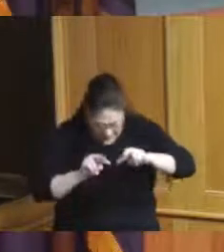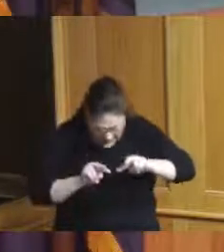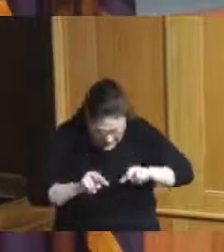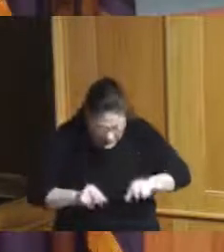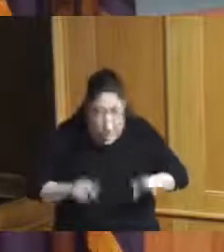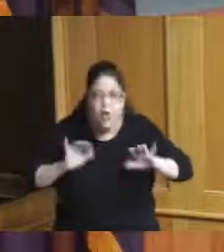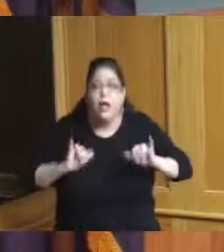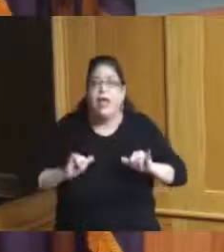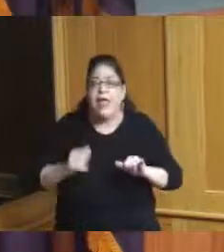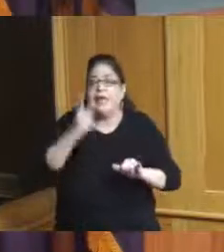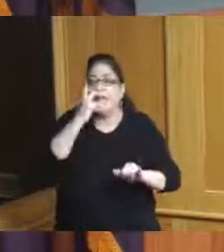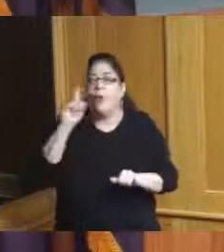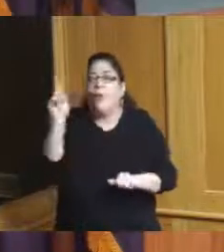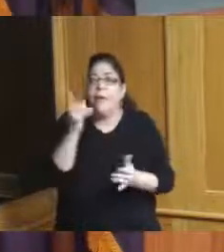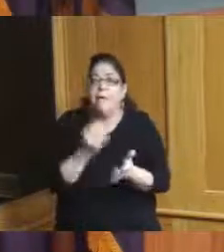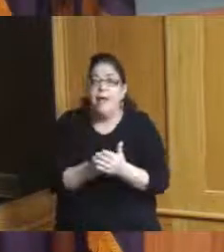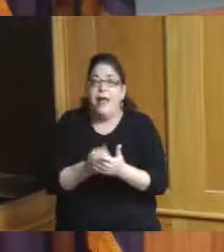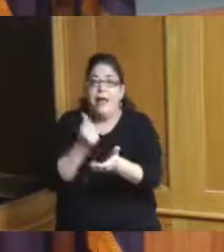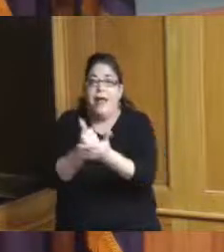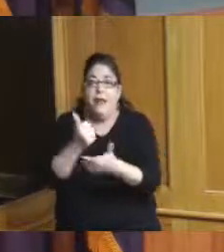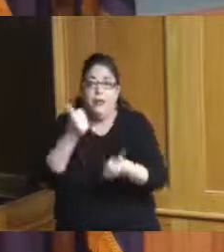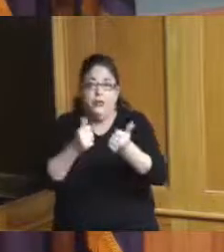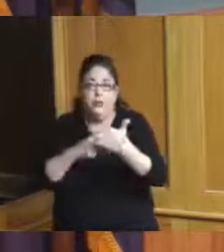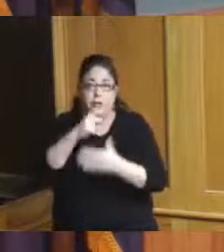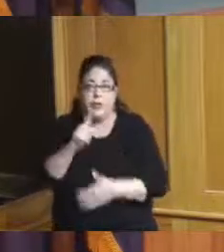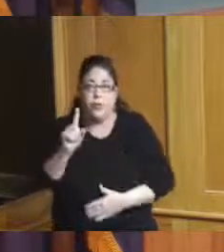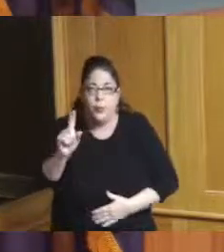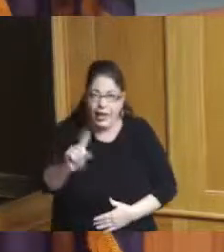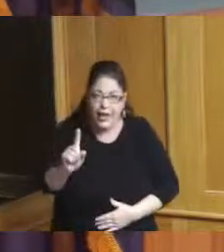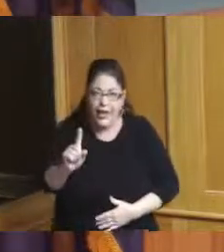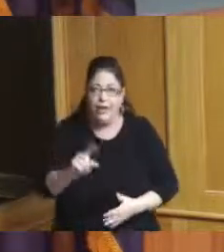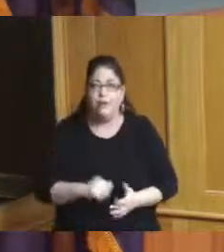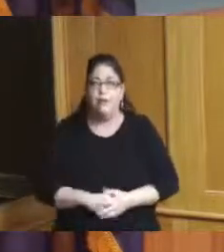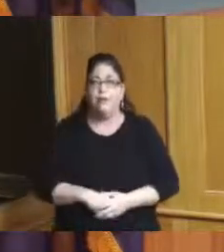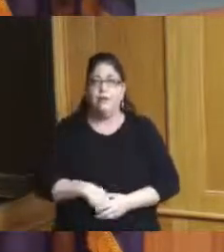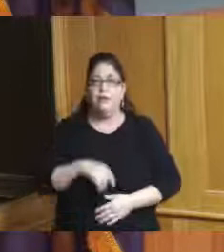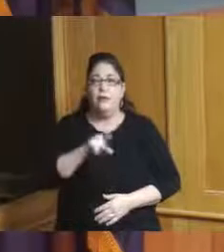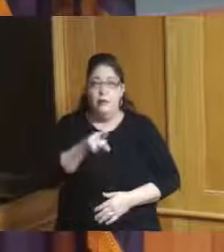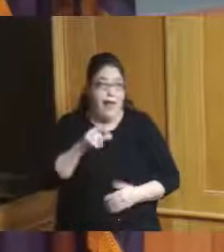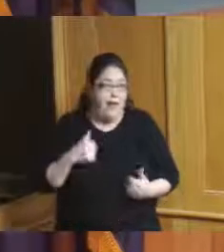it's interactive you can hit here hit there you know with google maps now you can do everything